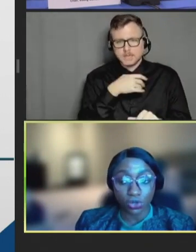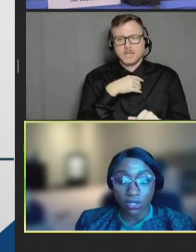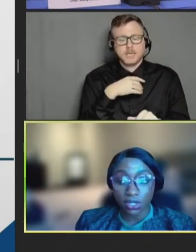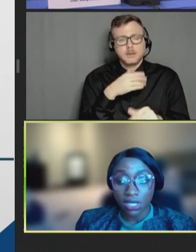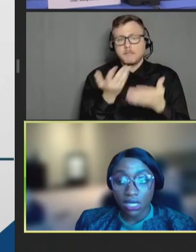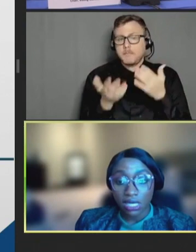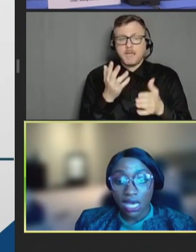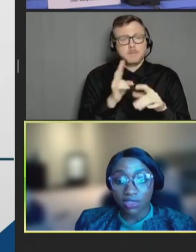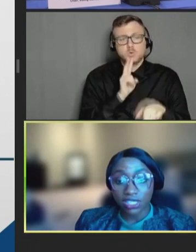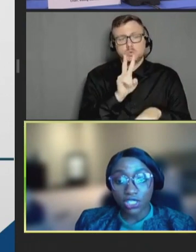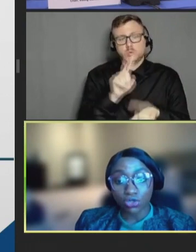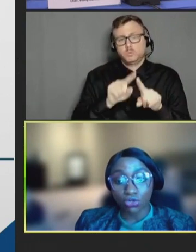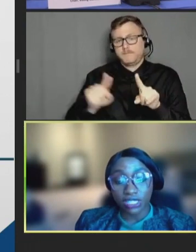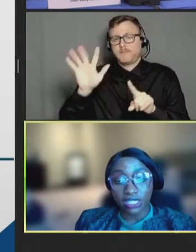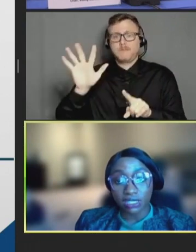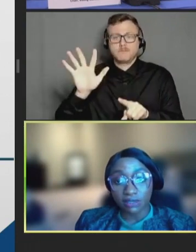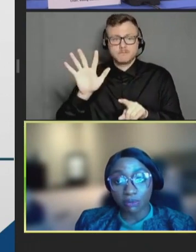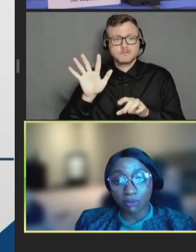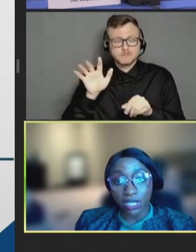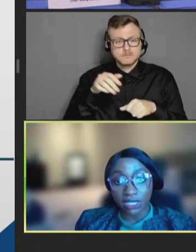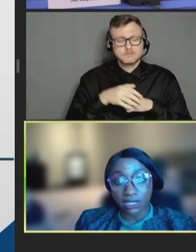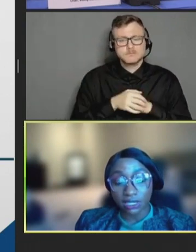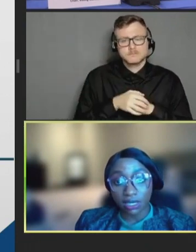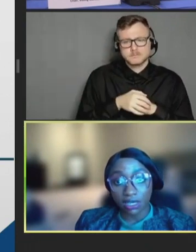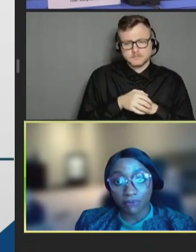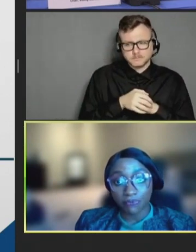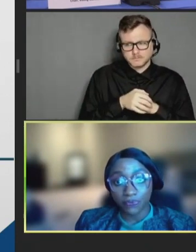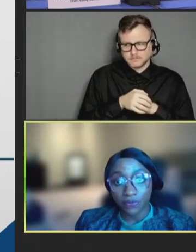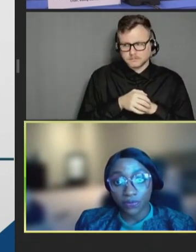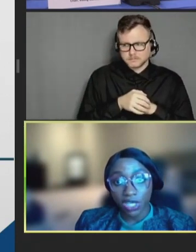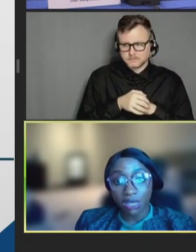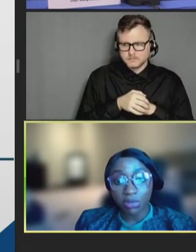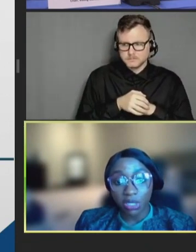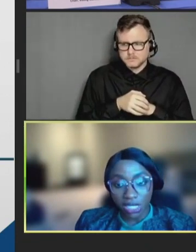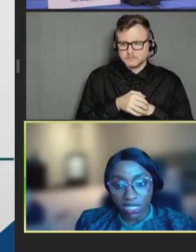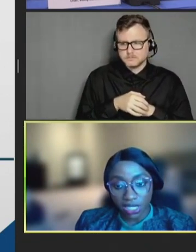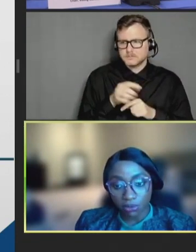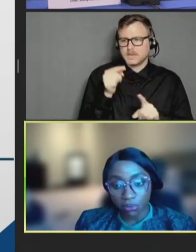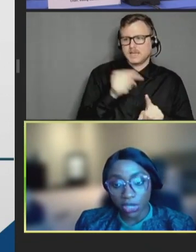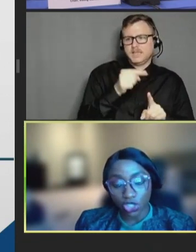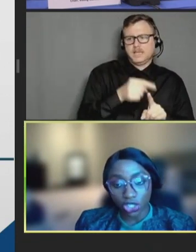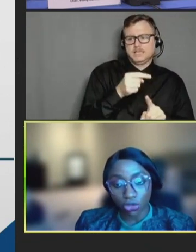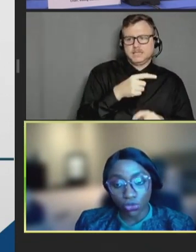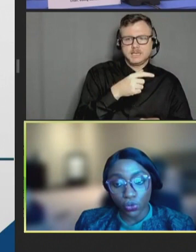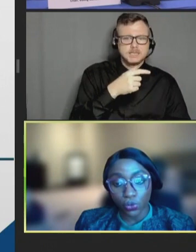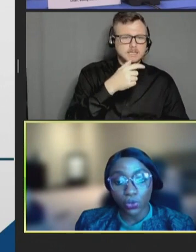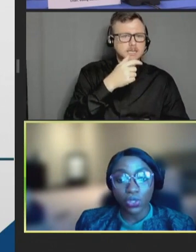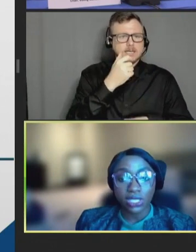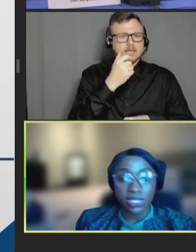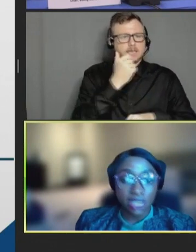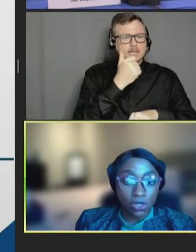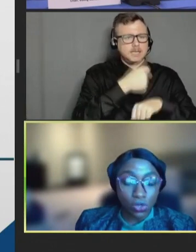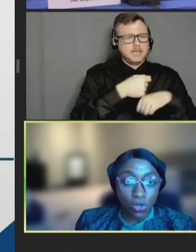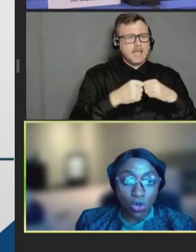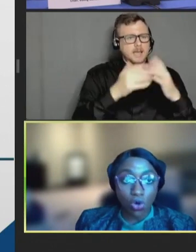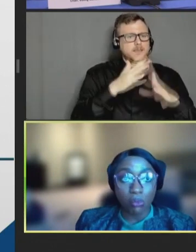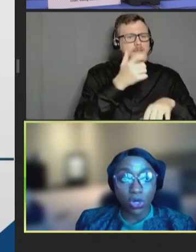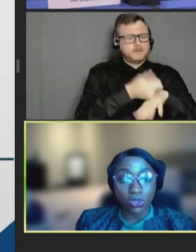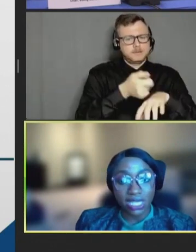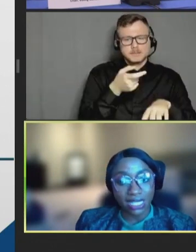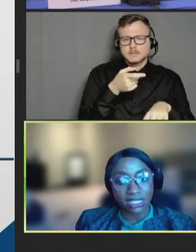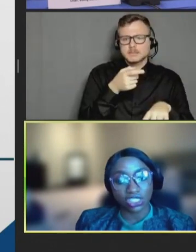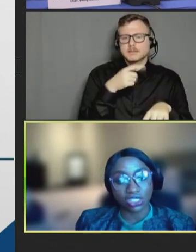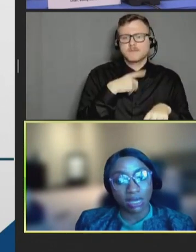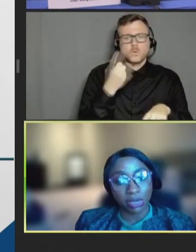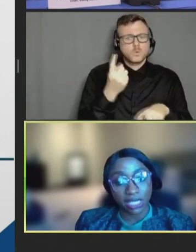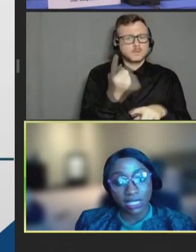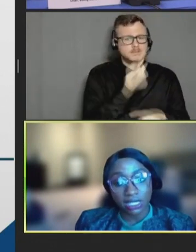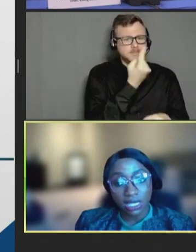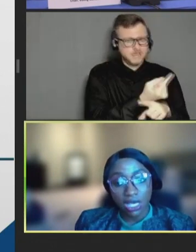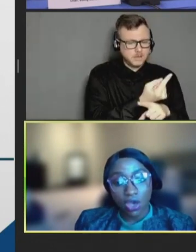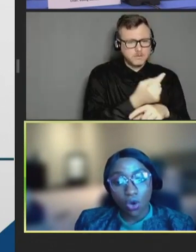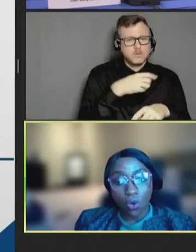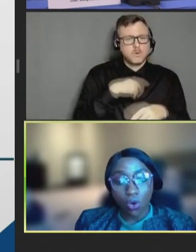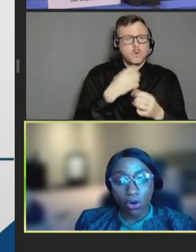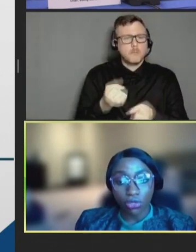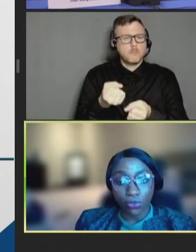old. And this is being implemented majorly through single or multi-antigen campaigns or